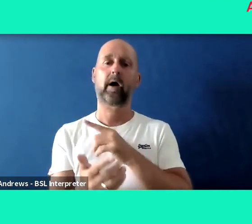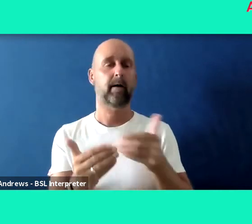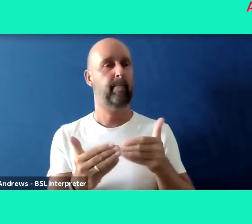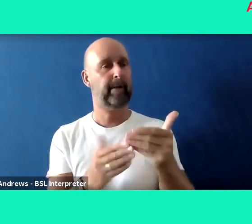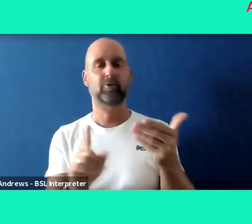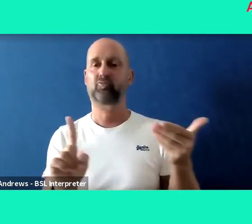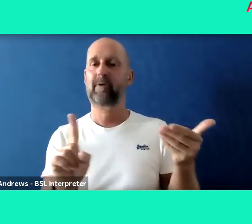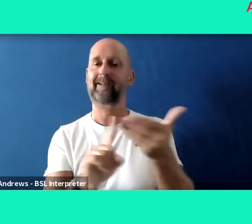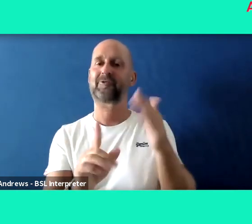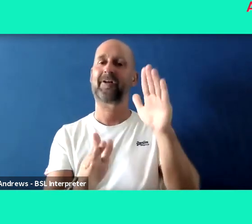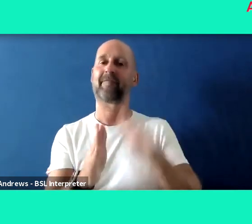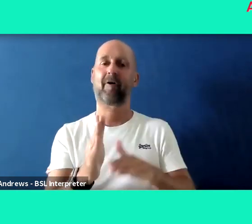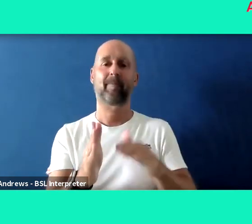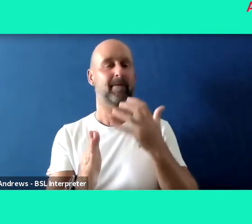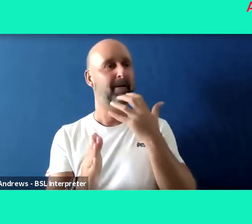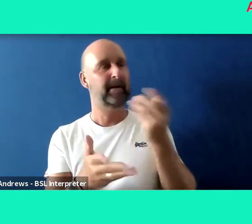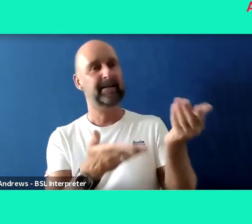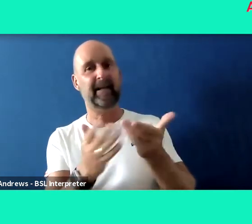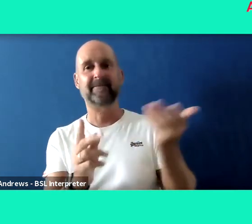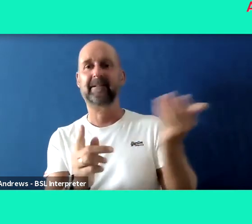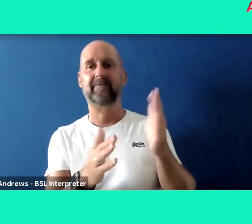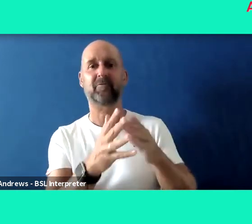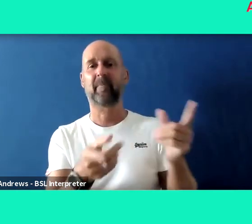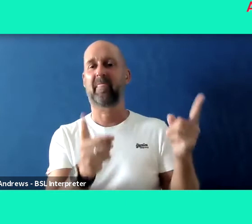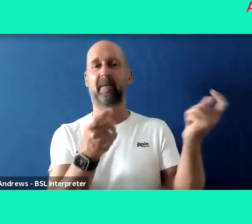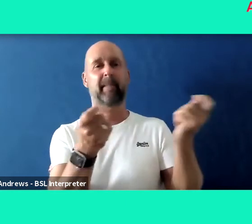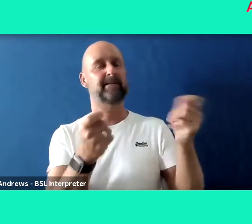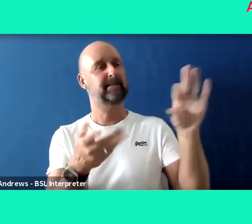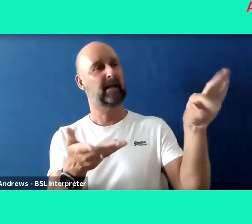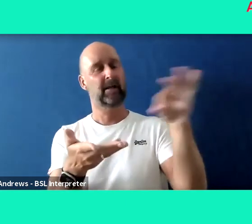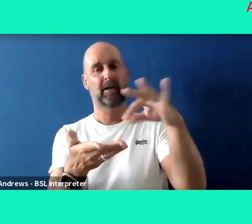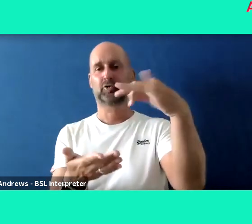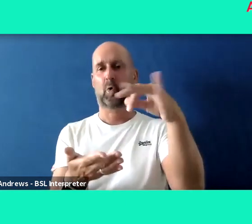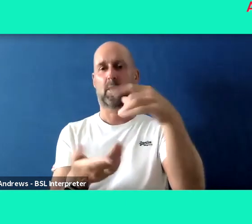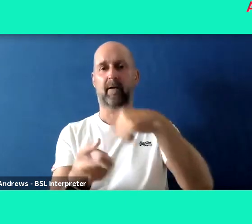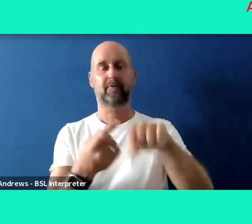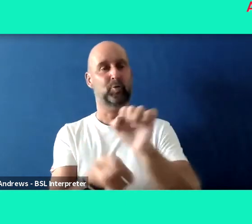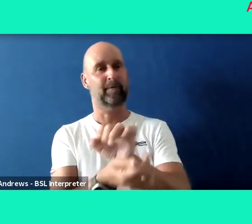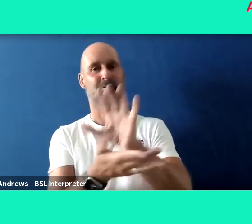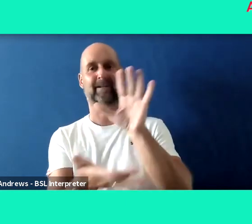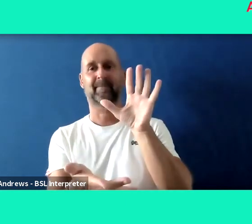grudging gifts offered by the masters as a token substitution for freedom, from bondage, therefore